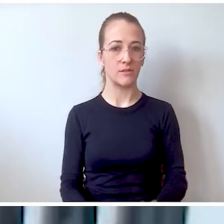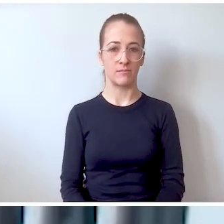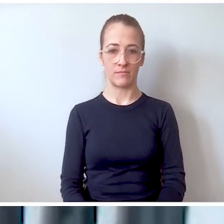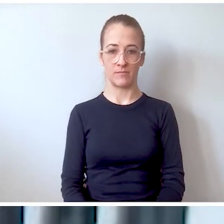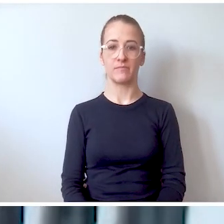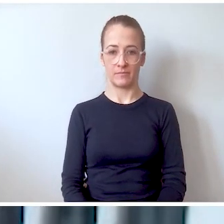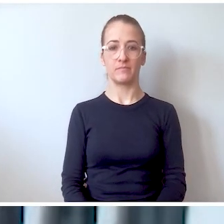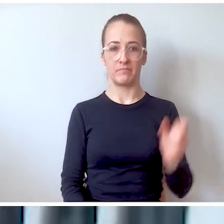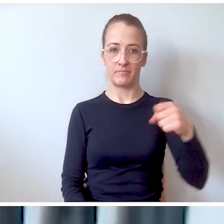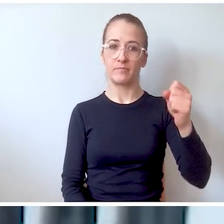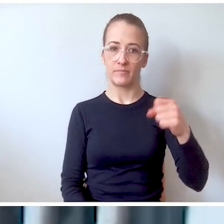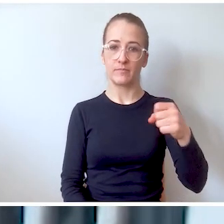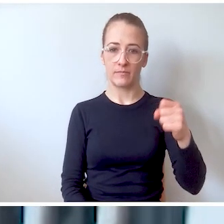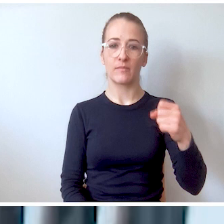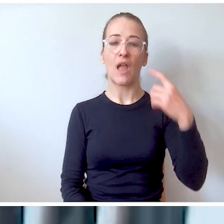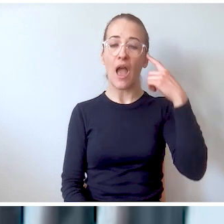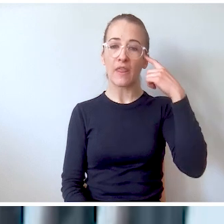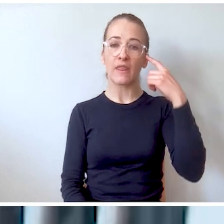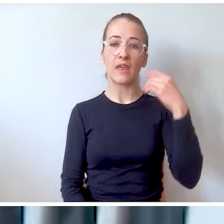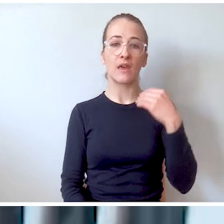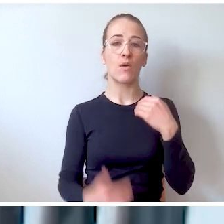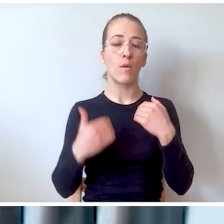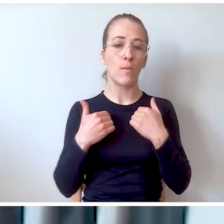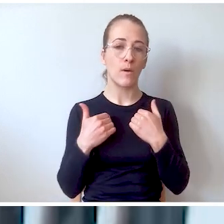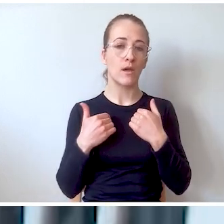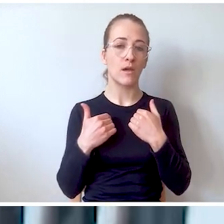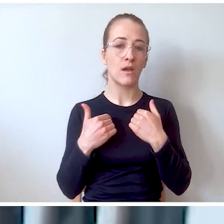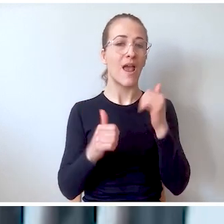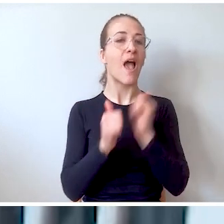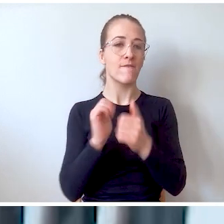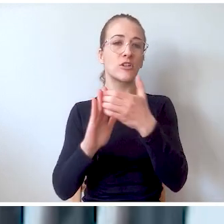Yeah. Well, I think that there was... Every chapter was difficult.